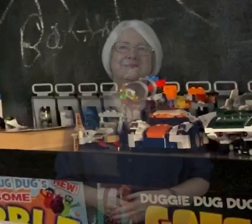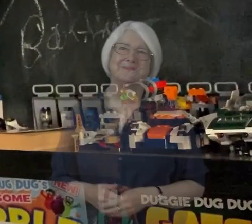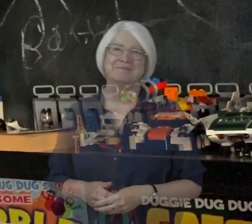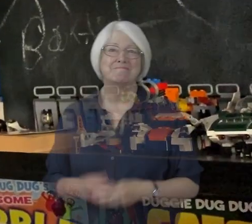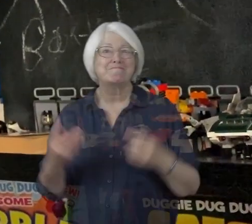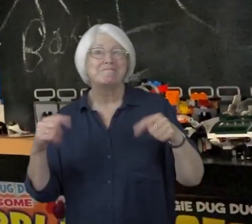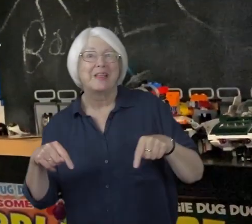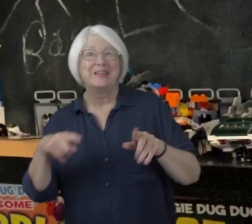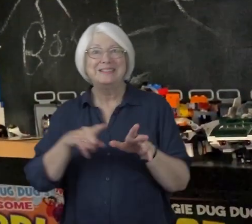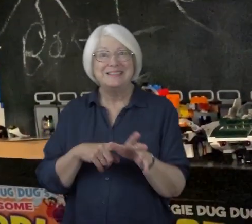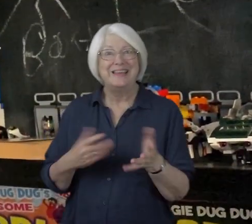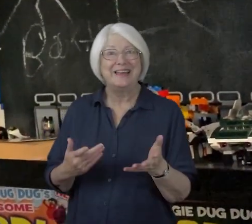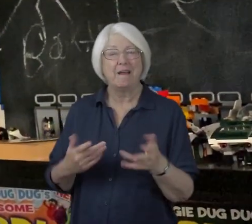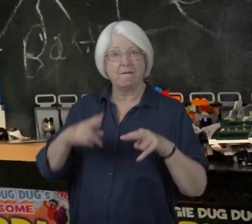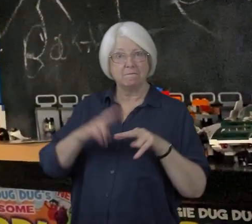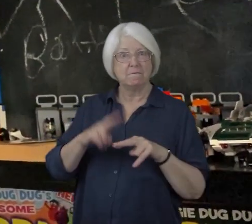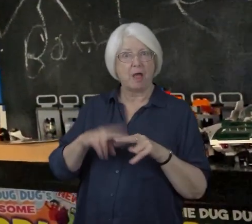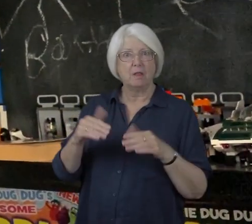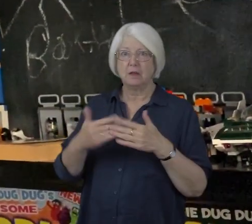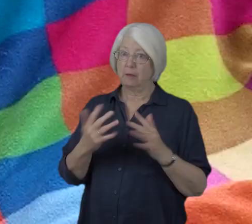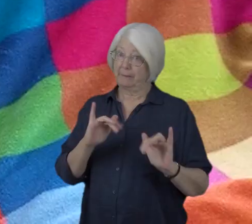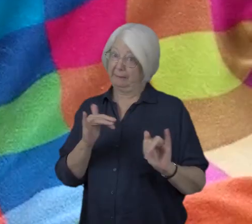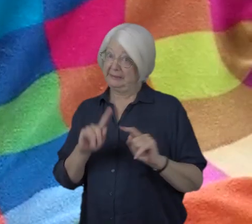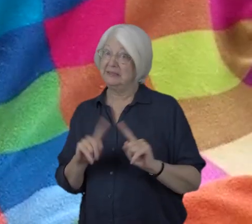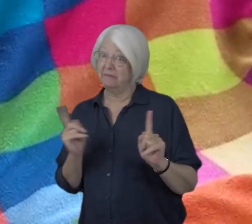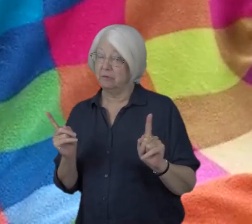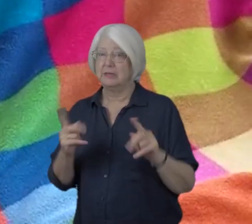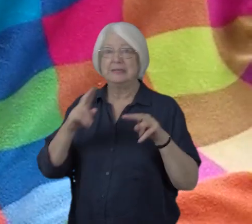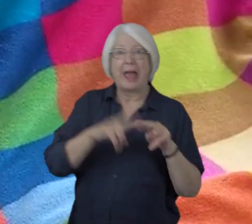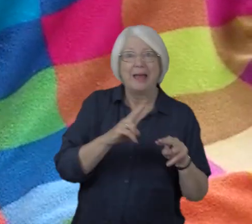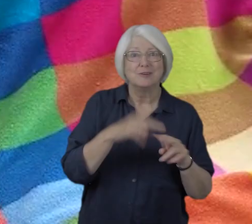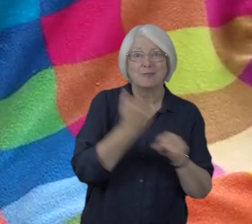This year Father’s Day might be different. Dads and Grandads - even greats